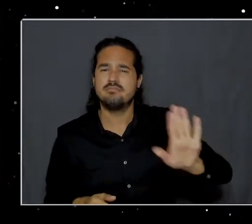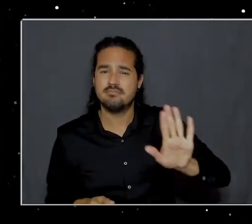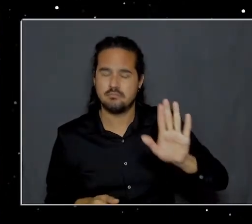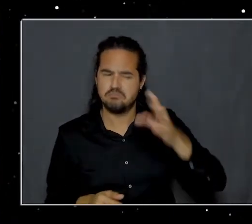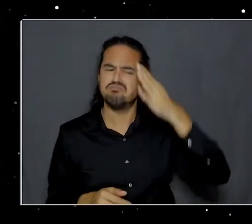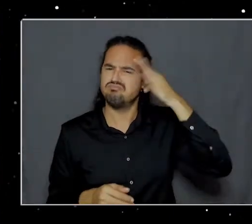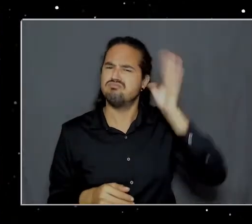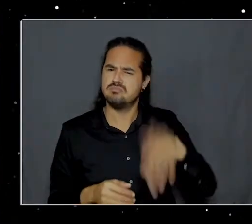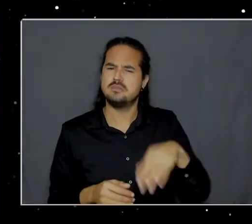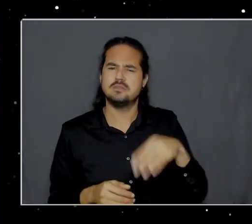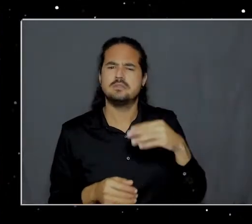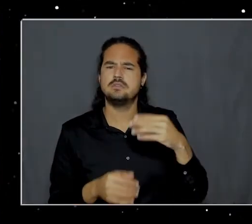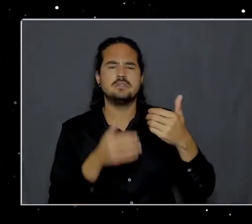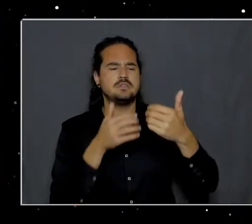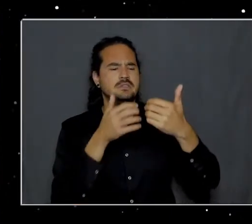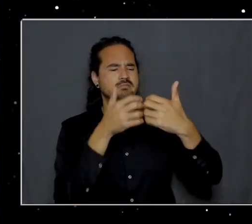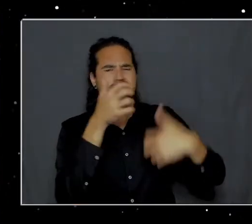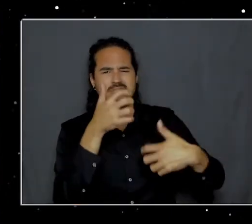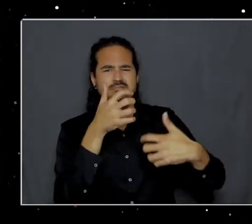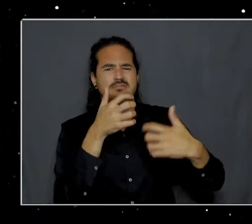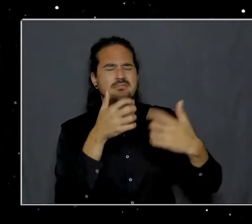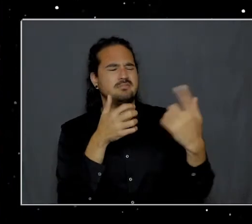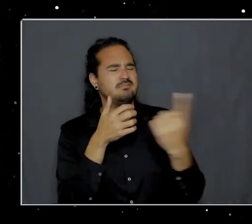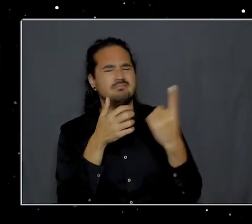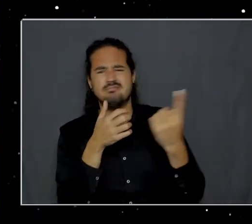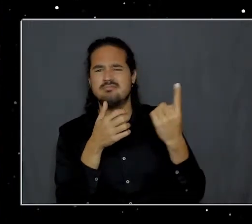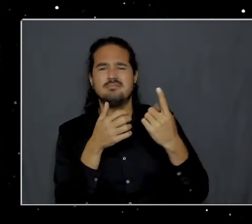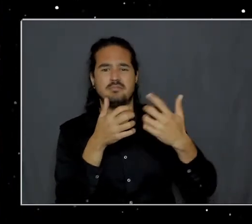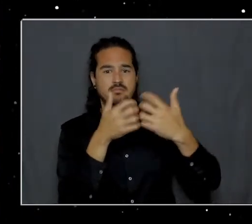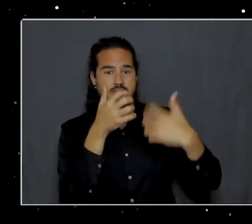THINGS THAT ARE IN DISSONANCE